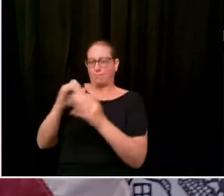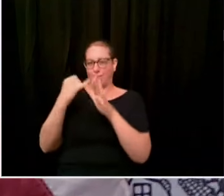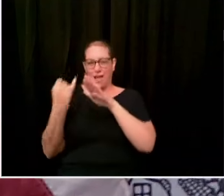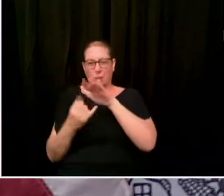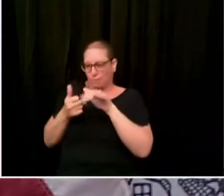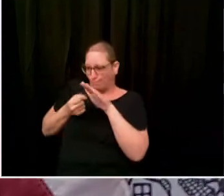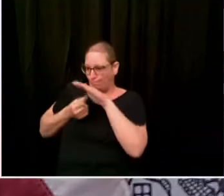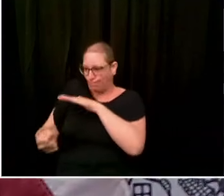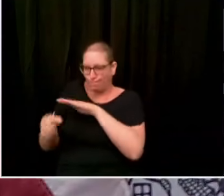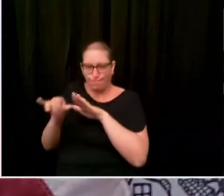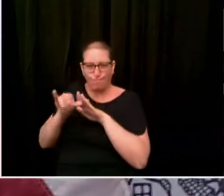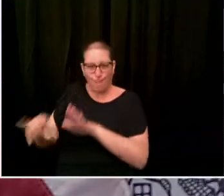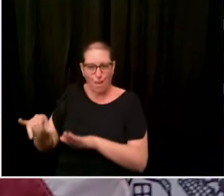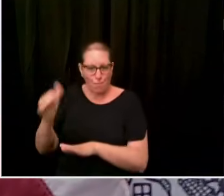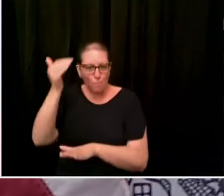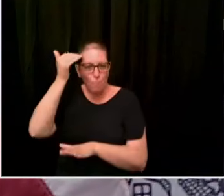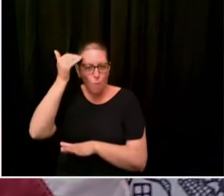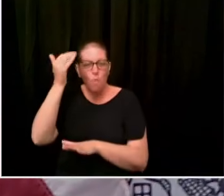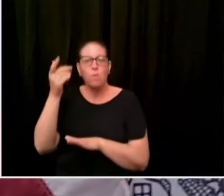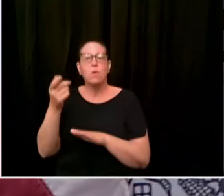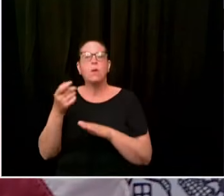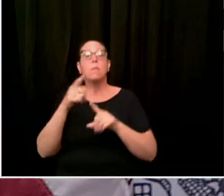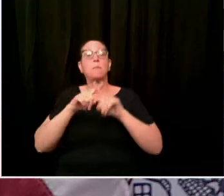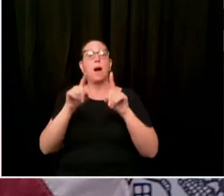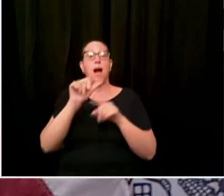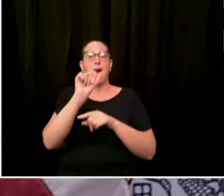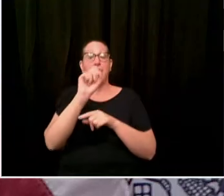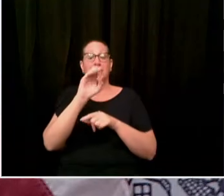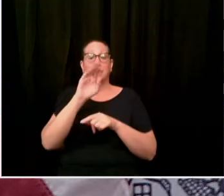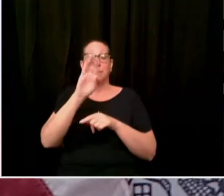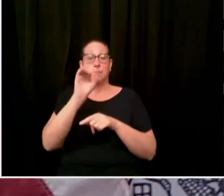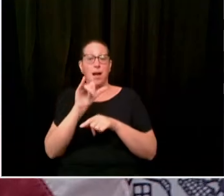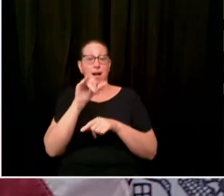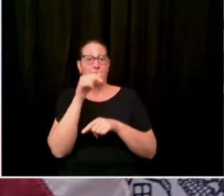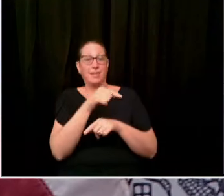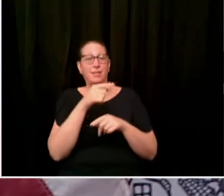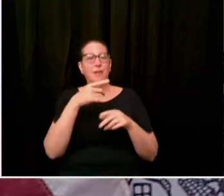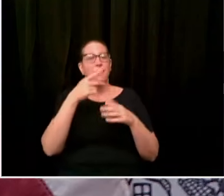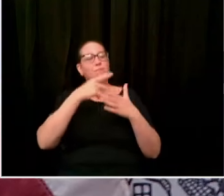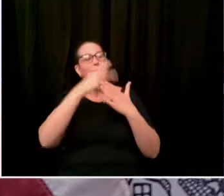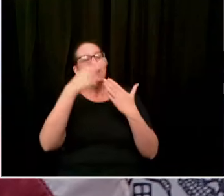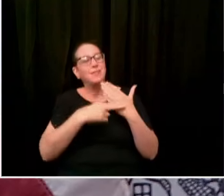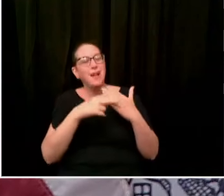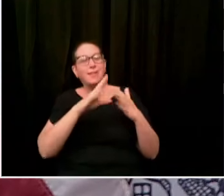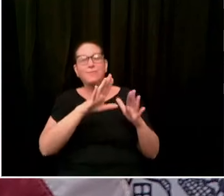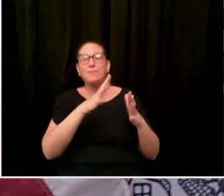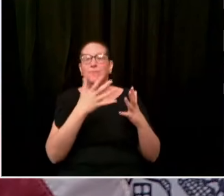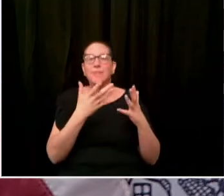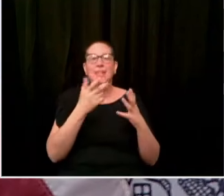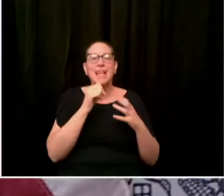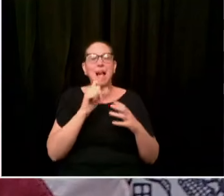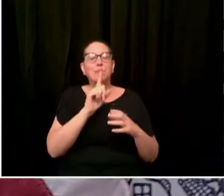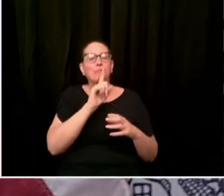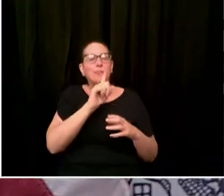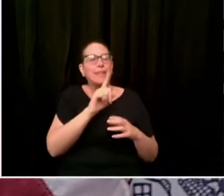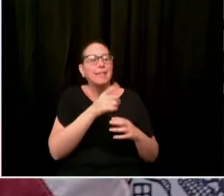GIVES YOU THE KNOWLEDGE TO ACT. IT'S NOT PERFECT BECAUSE THINGS CHANGE OVER TIME. THAT'S WHERE MORE